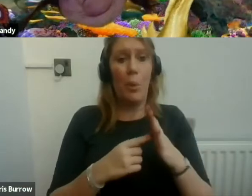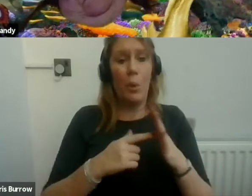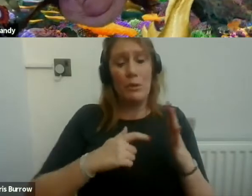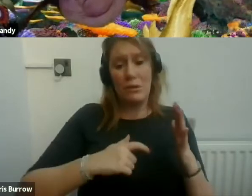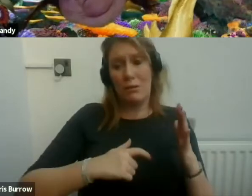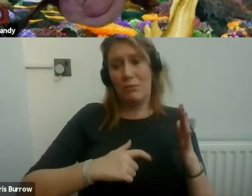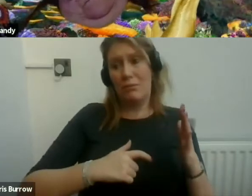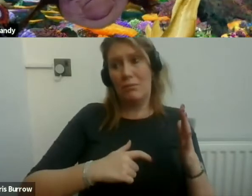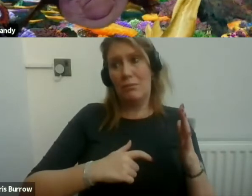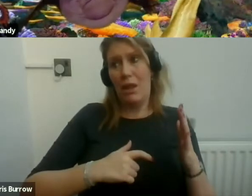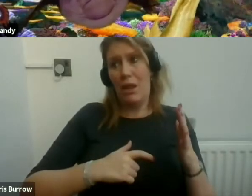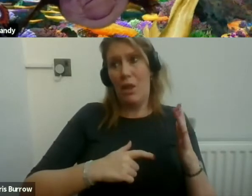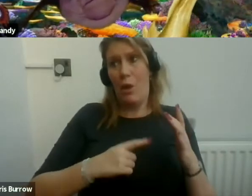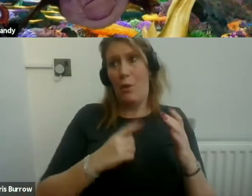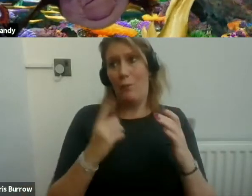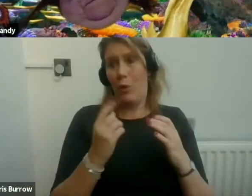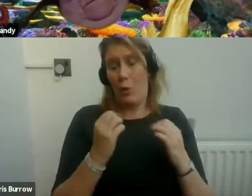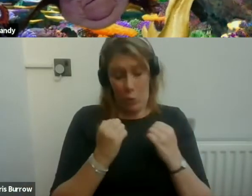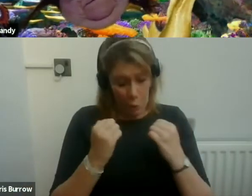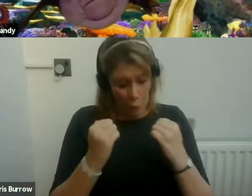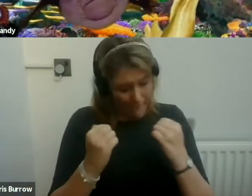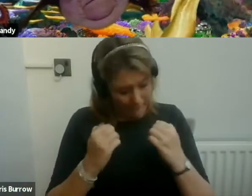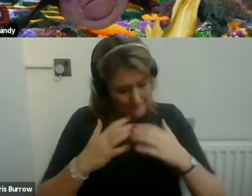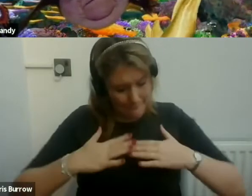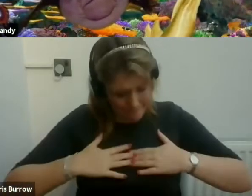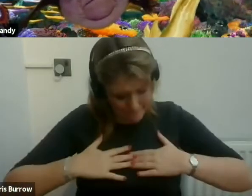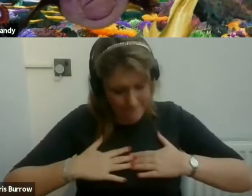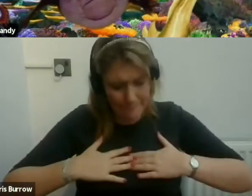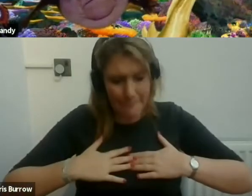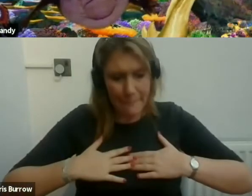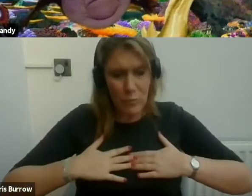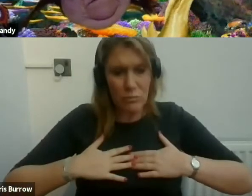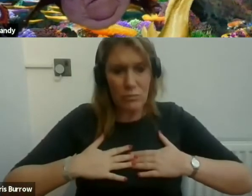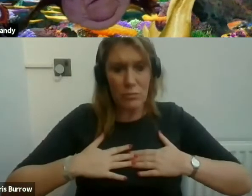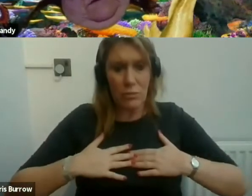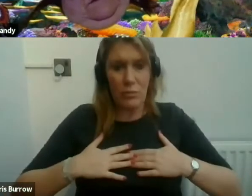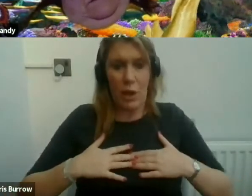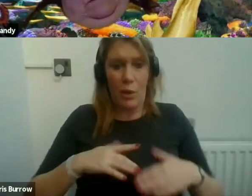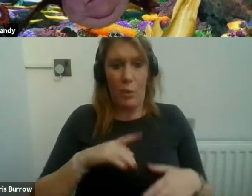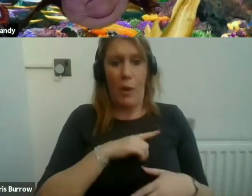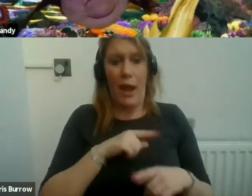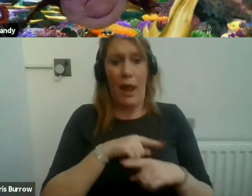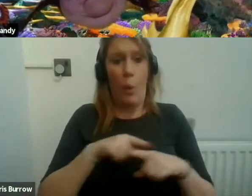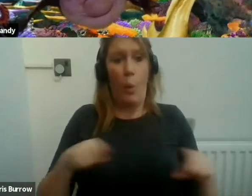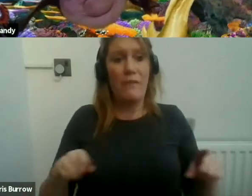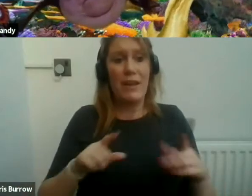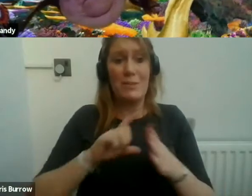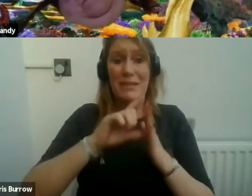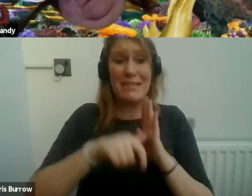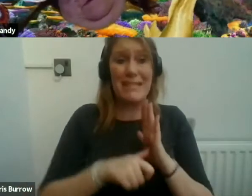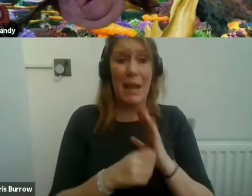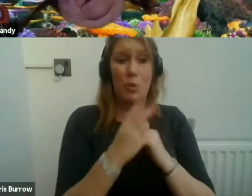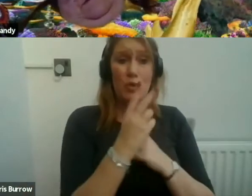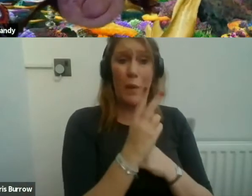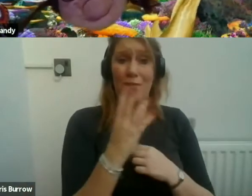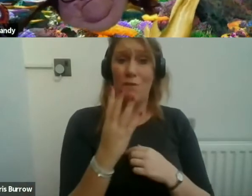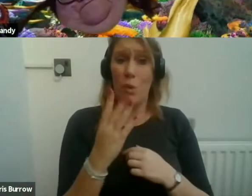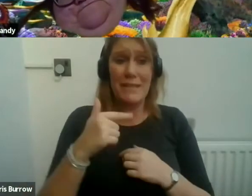a person because like all of us we're disabled people 24/7. It's not a job,